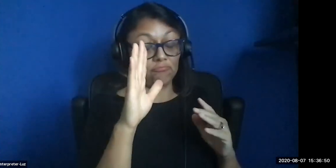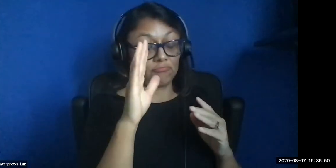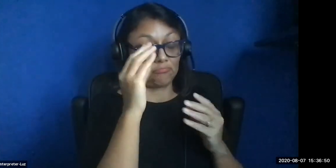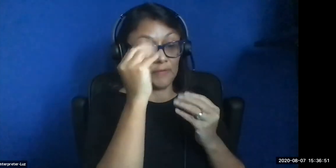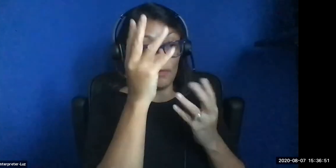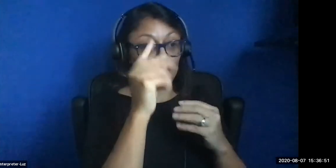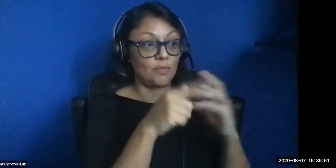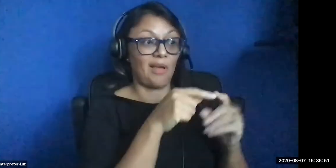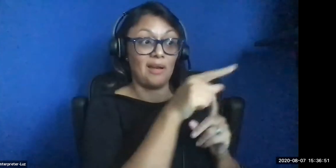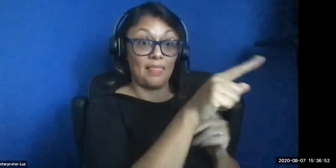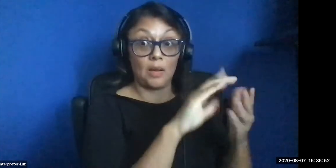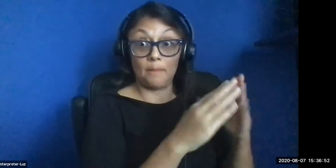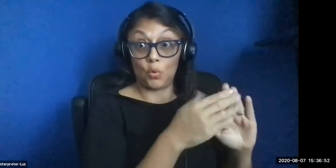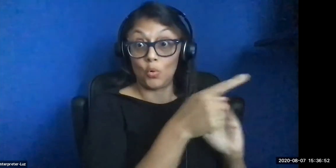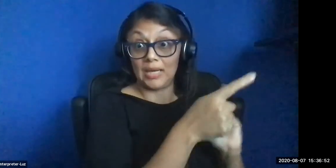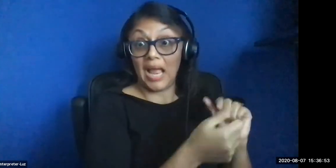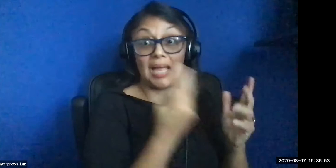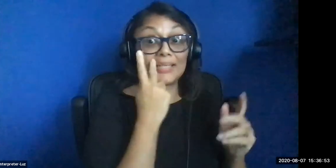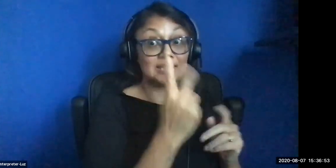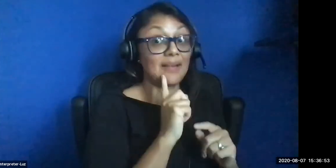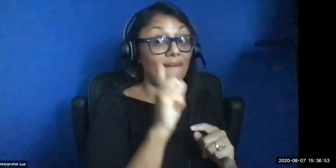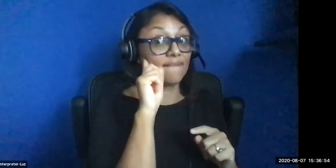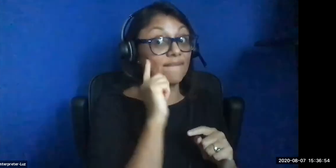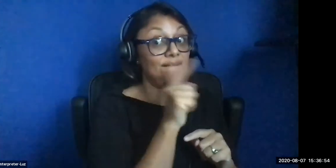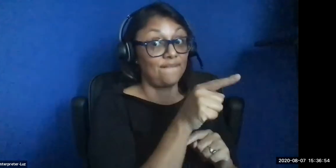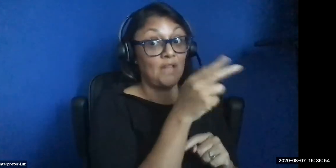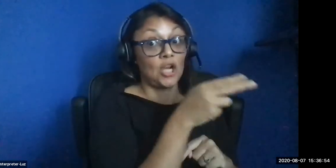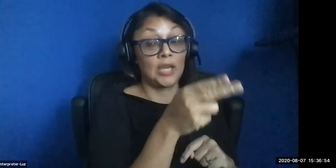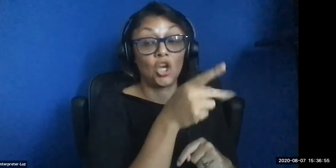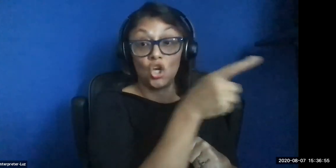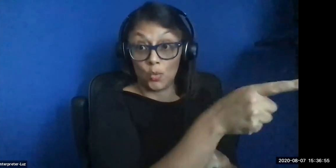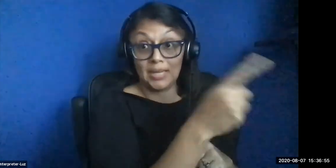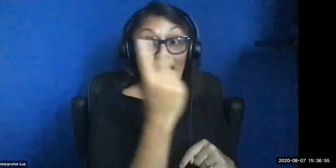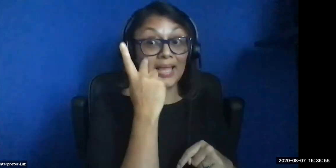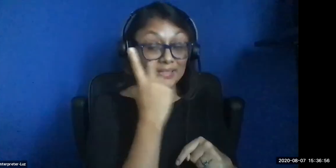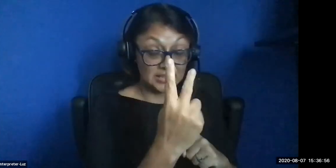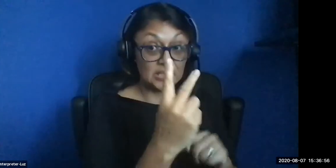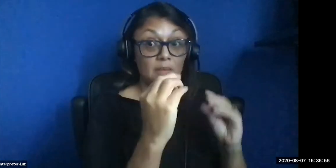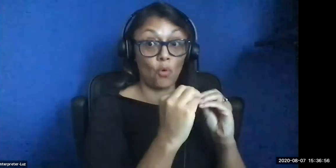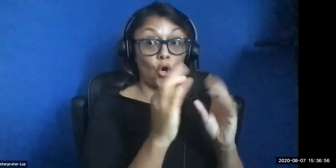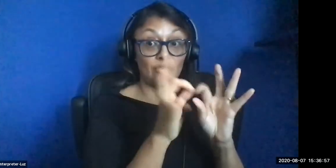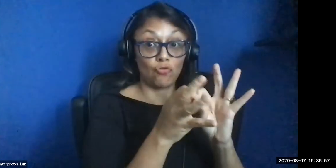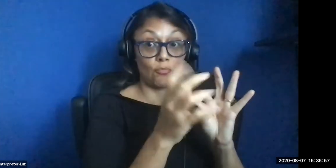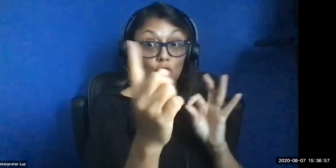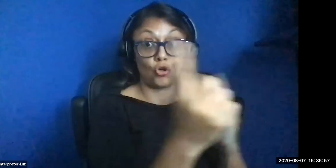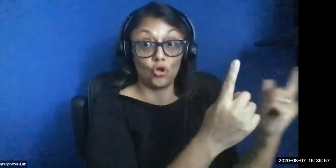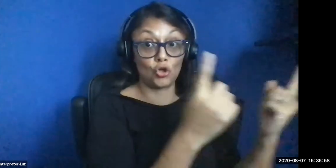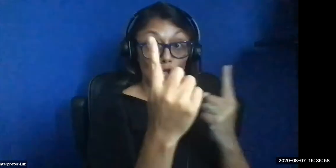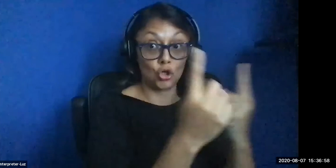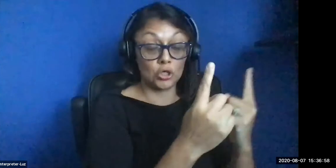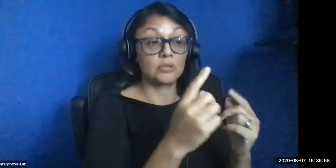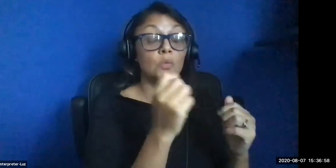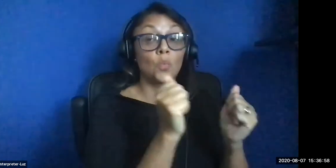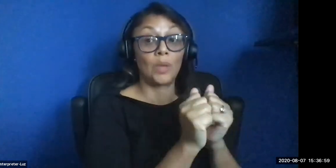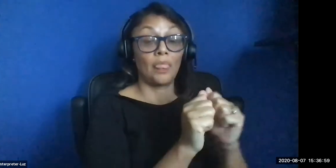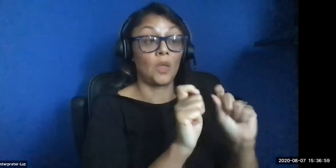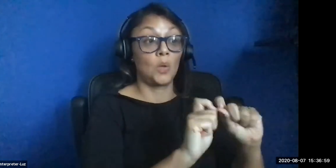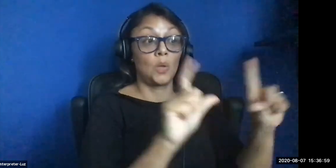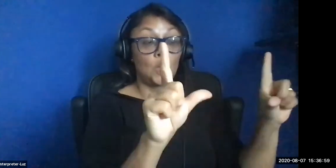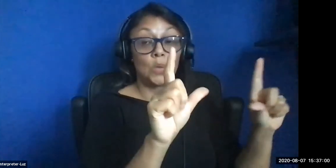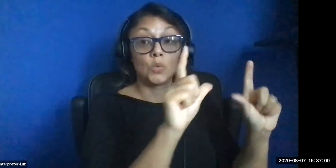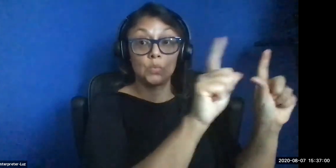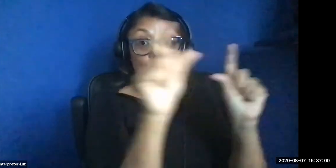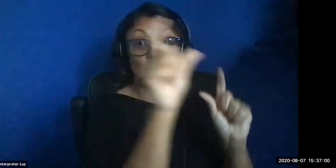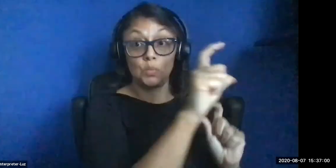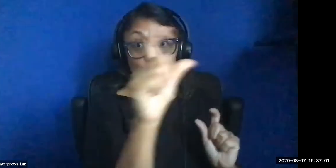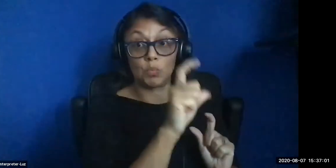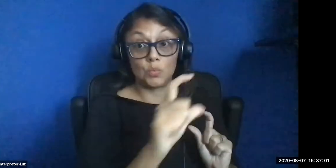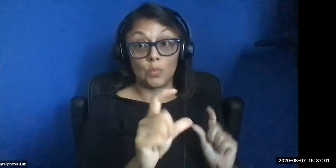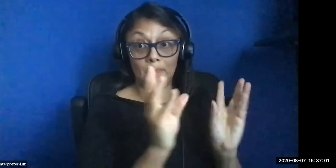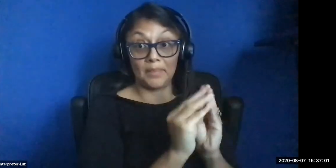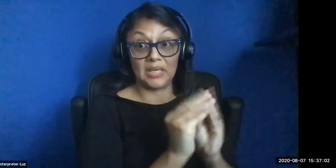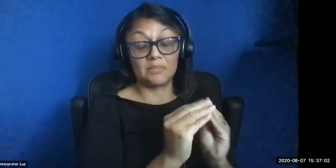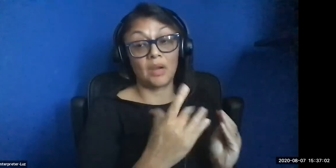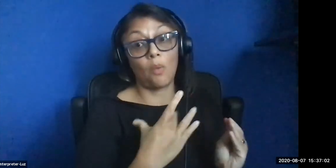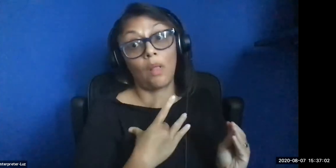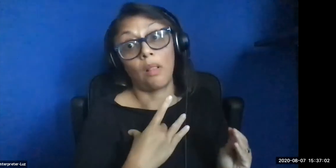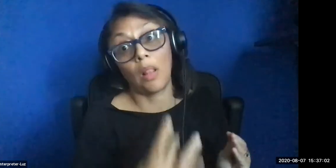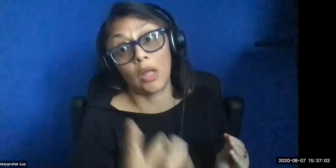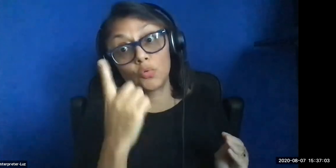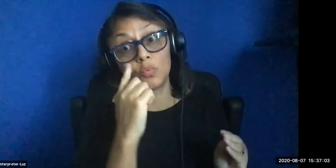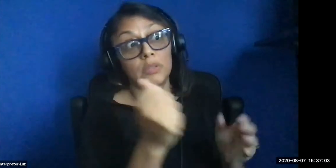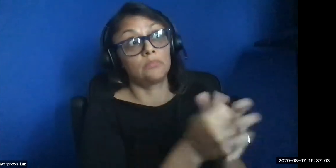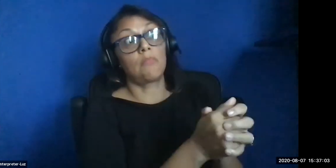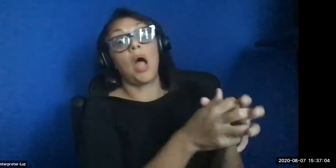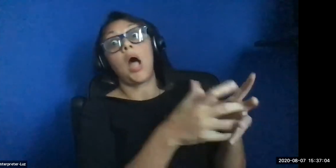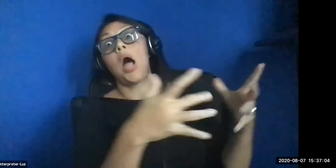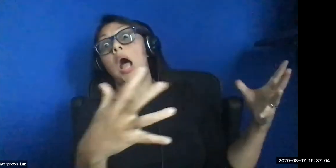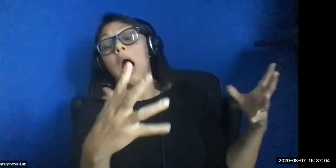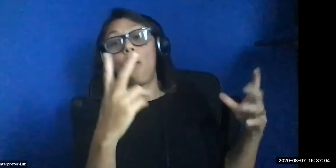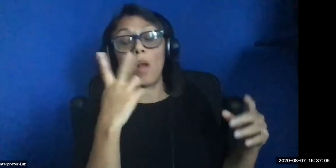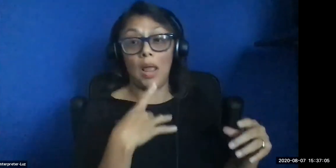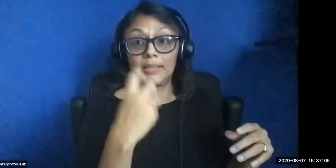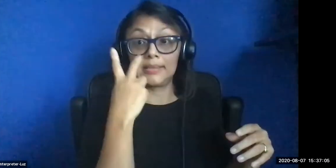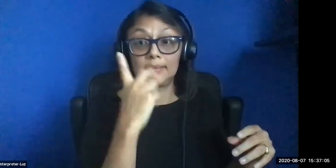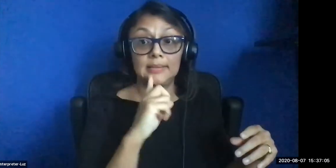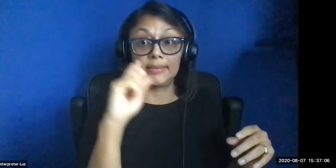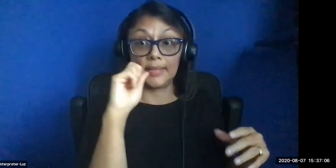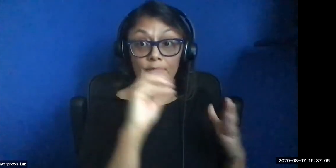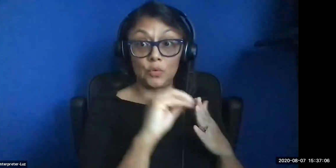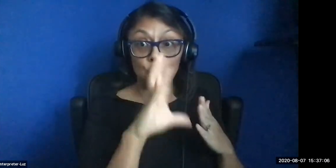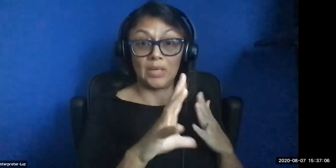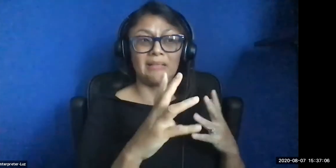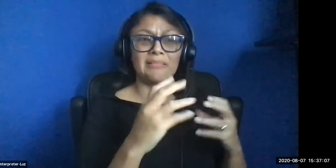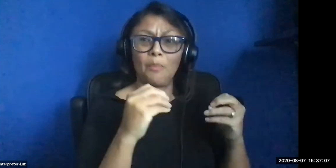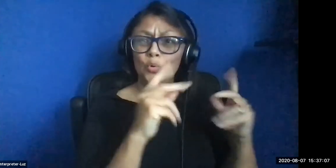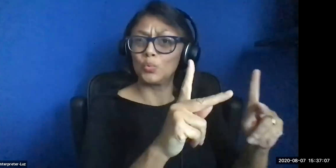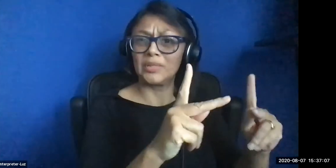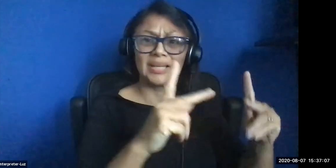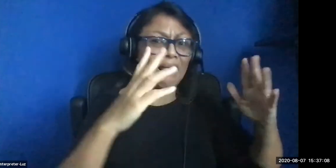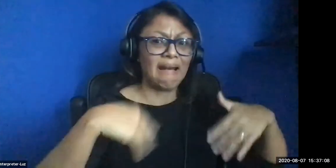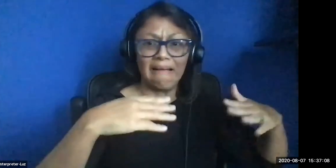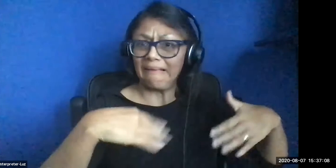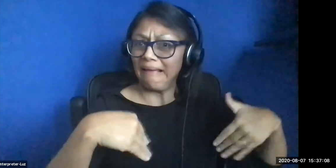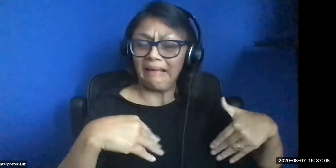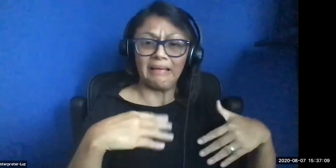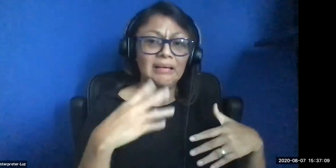Karen Crocket: We're seeing some great additions with interpreters recording zoom meetings and everything, but I would like to see it explode. And I'd like to see our students have opportunities that haven't been given to them that presence city before right Darcy.